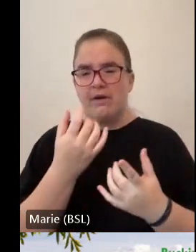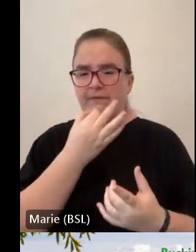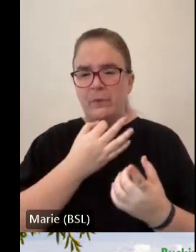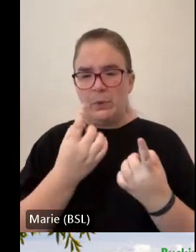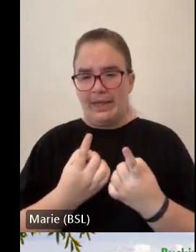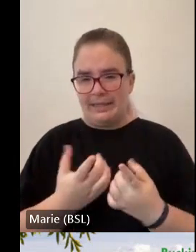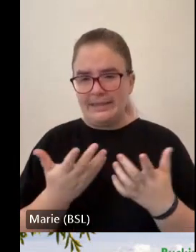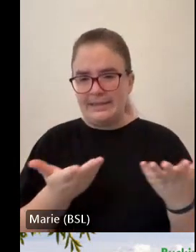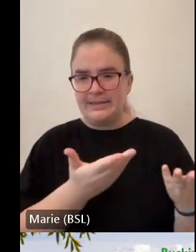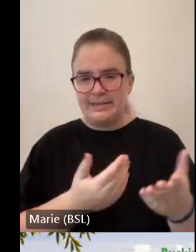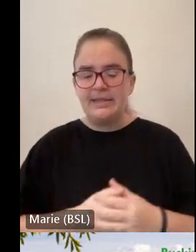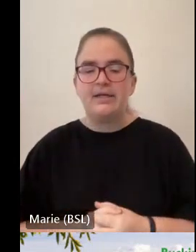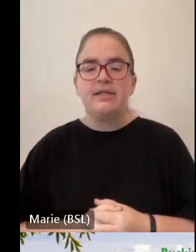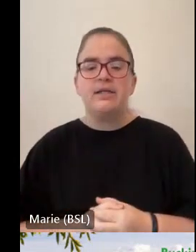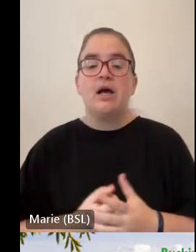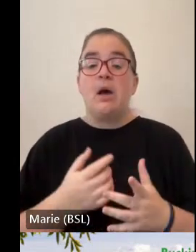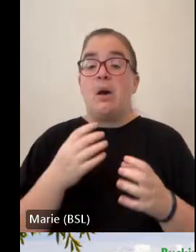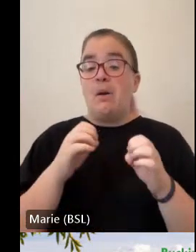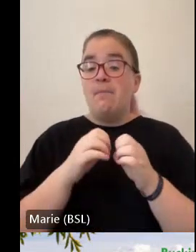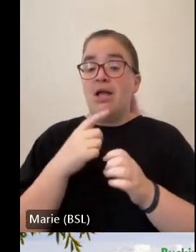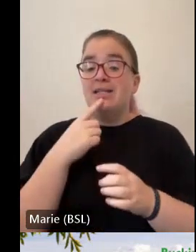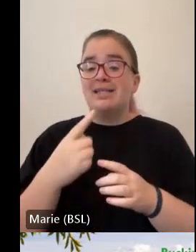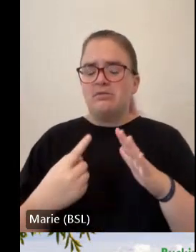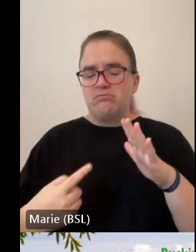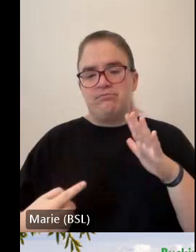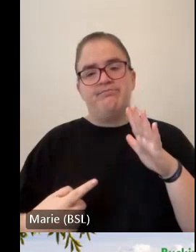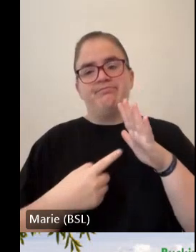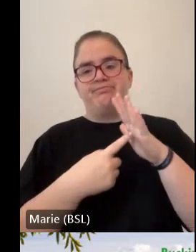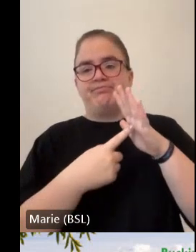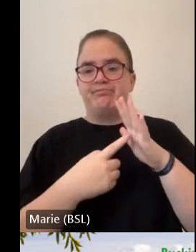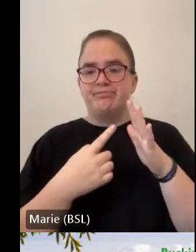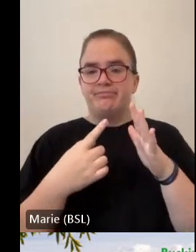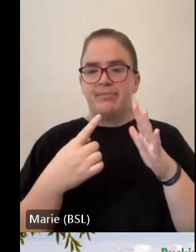And so as Bernie said, I think one of the key factors really in